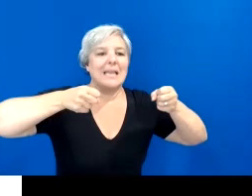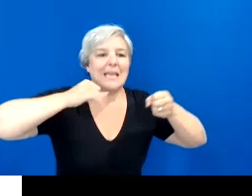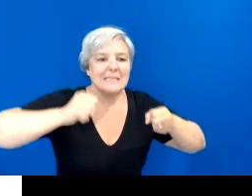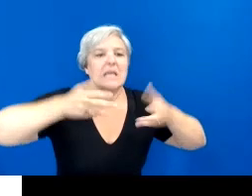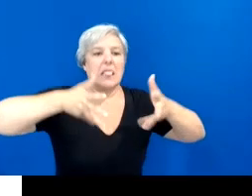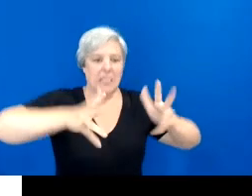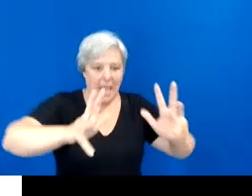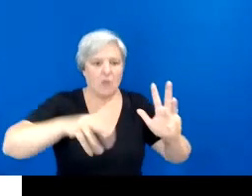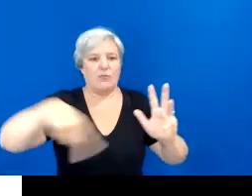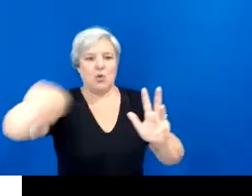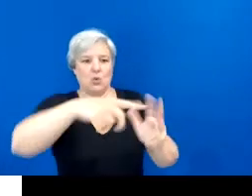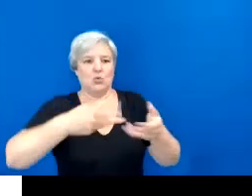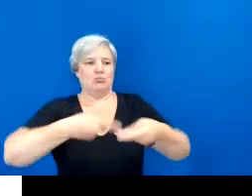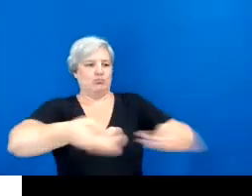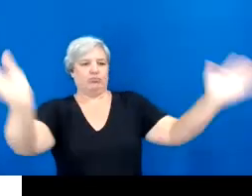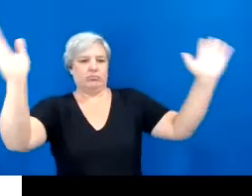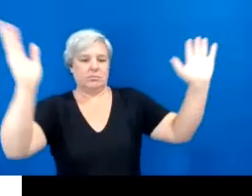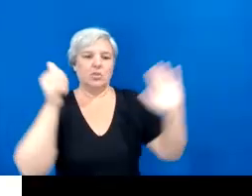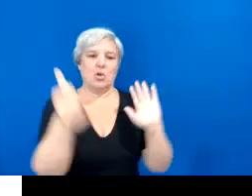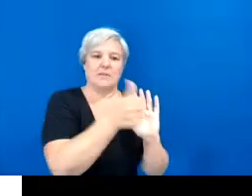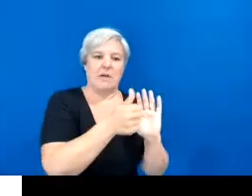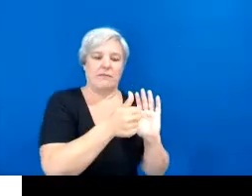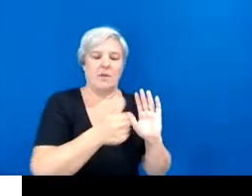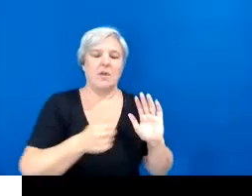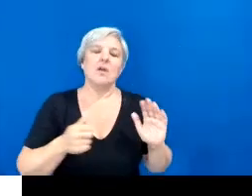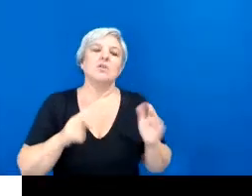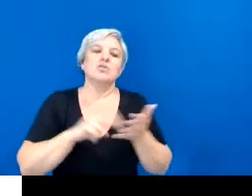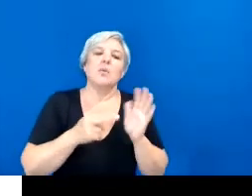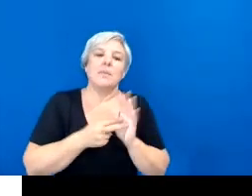to have with their work. So what they're saying by putting these licenses on